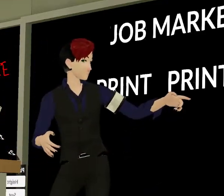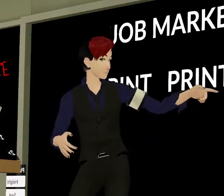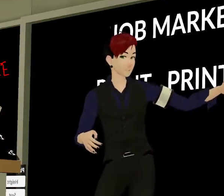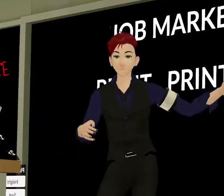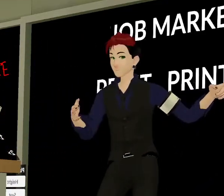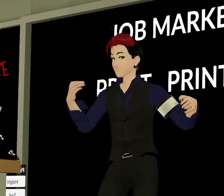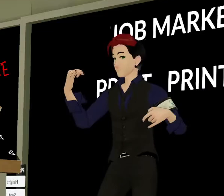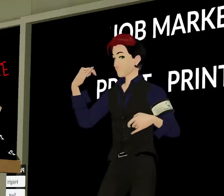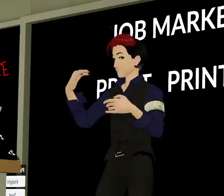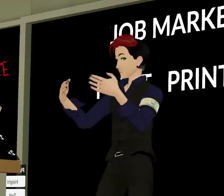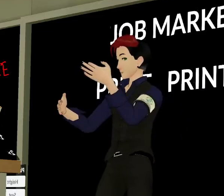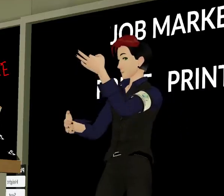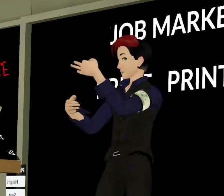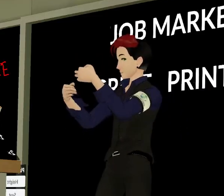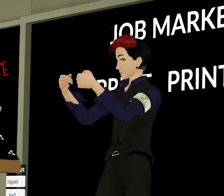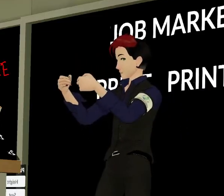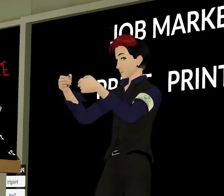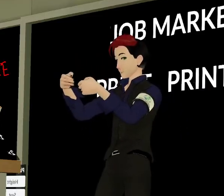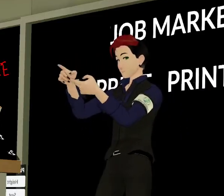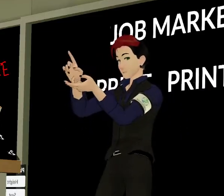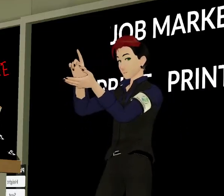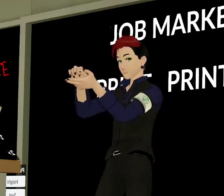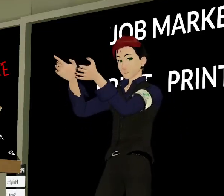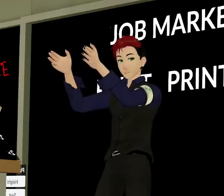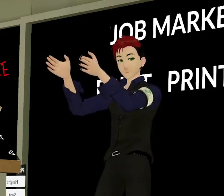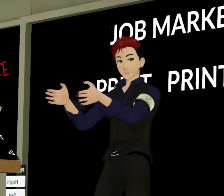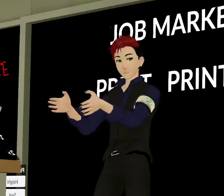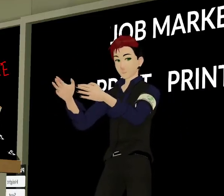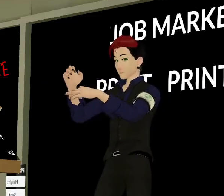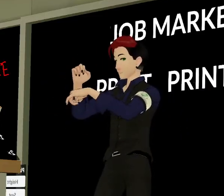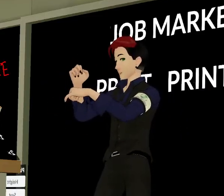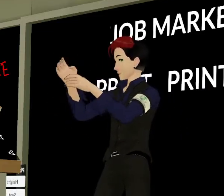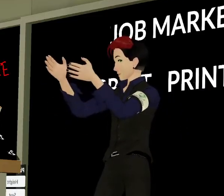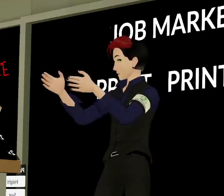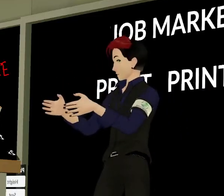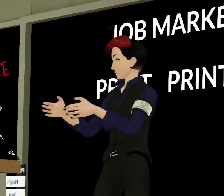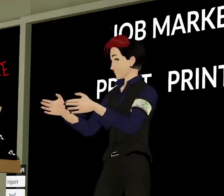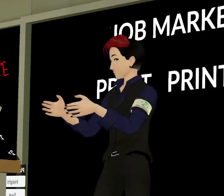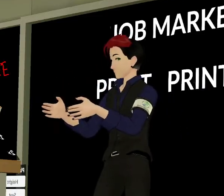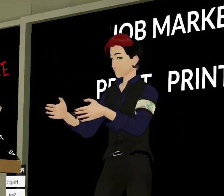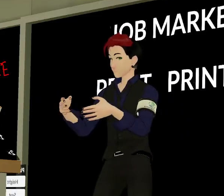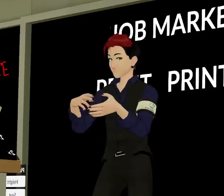okay if we add the print'er' the job marker